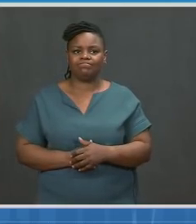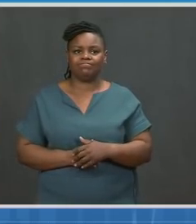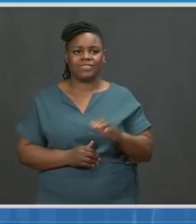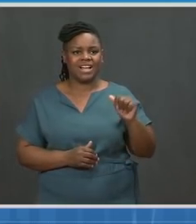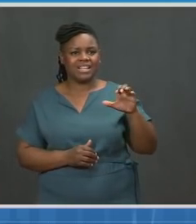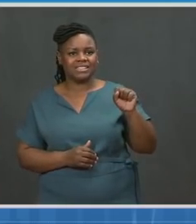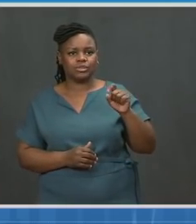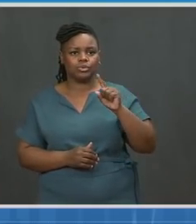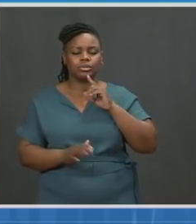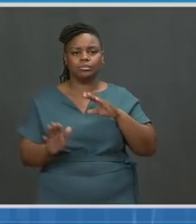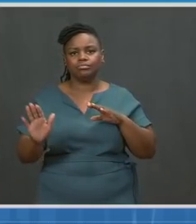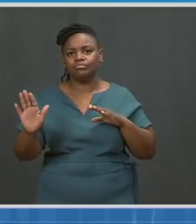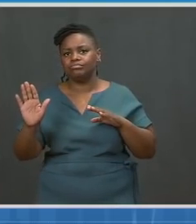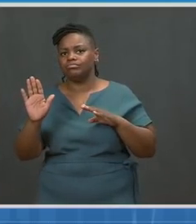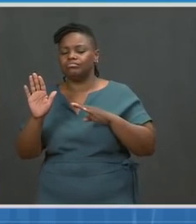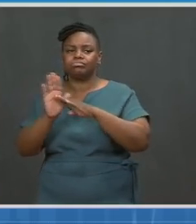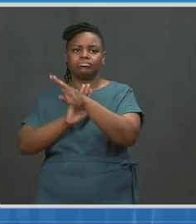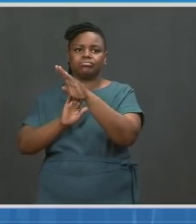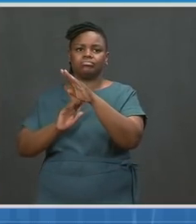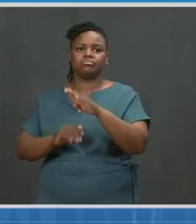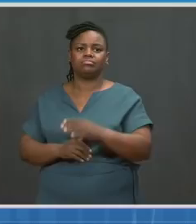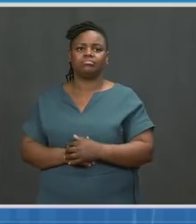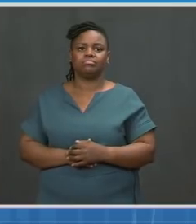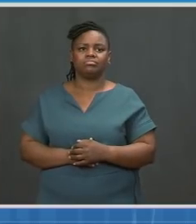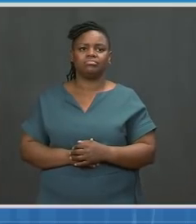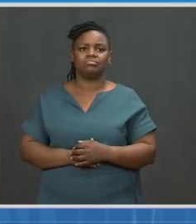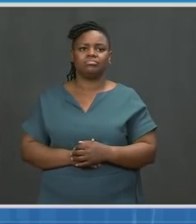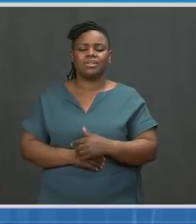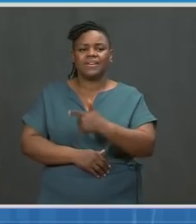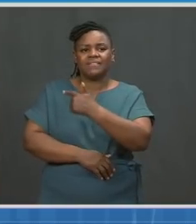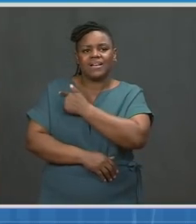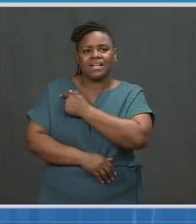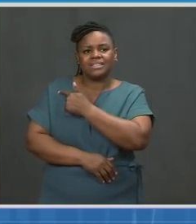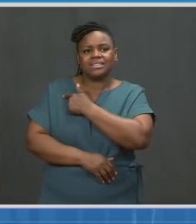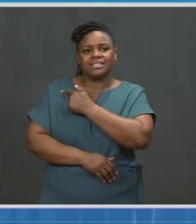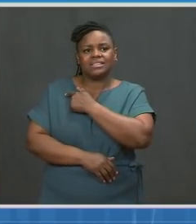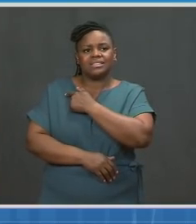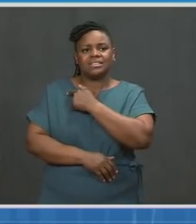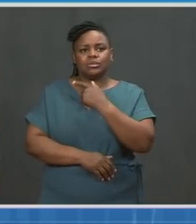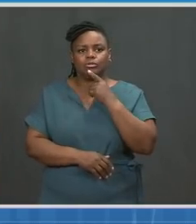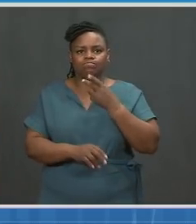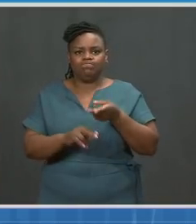vaccines -- vaccinations growing, but not where we needed to be, and --